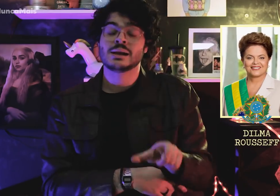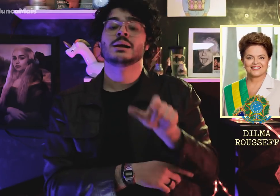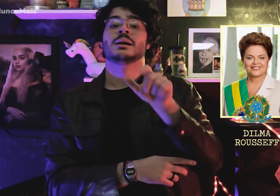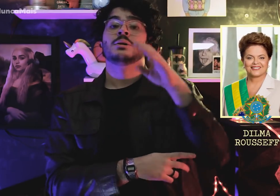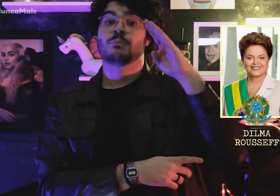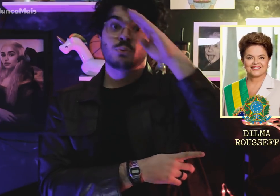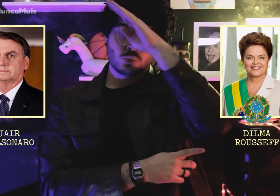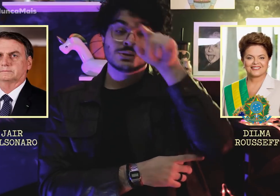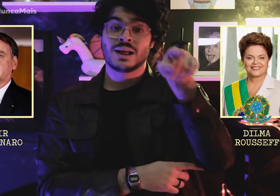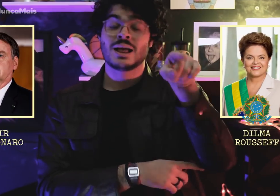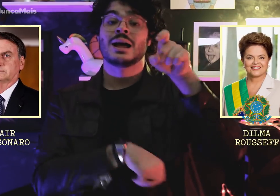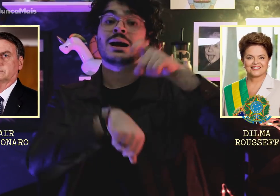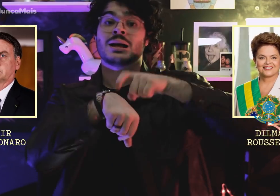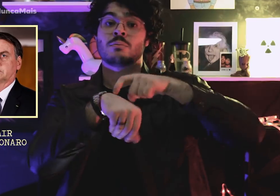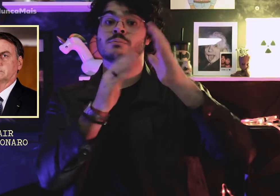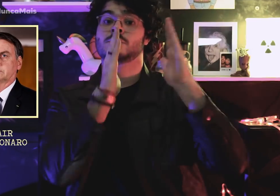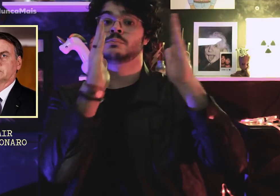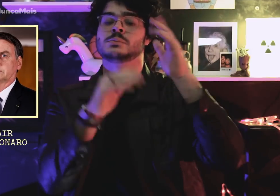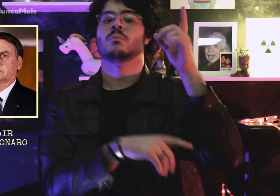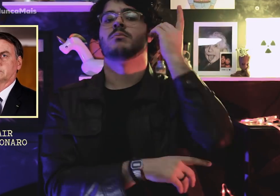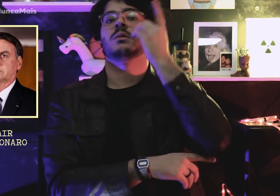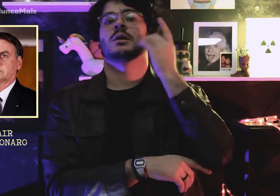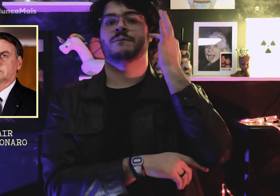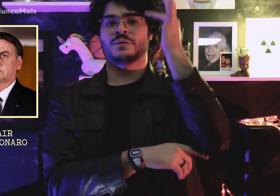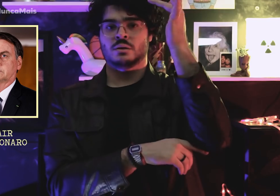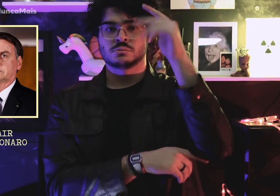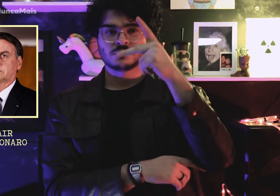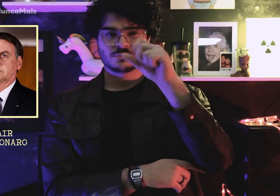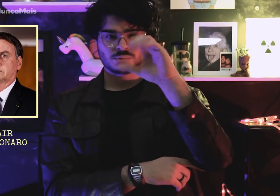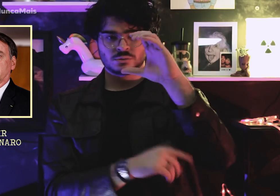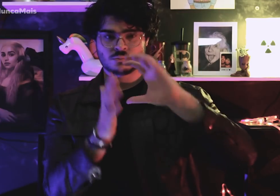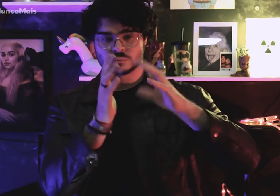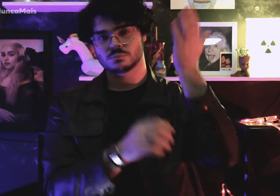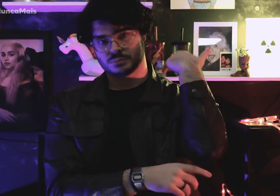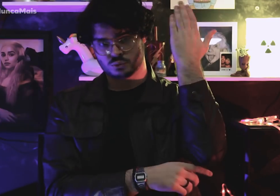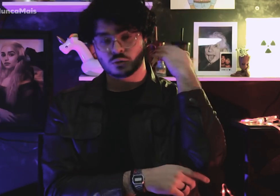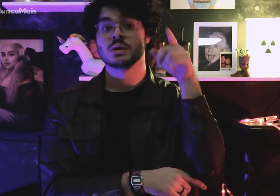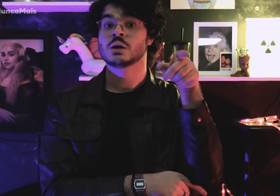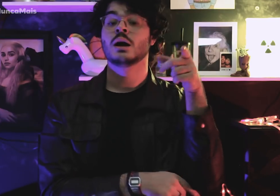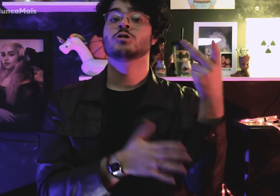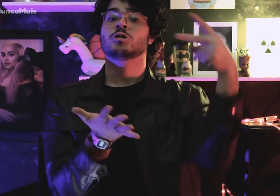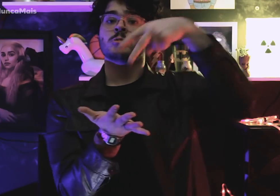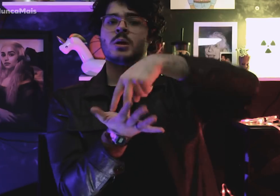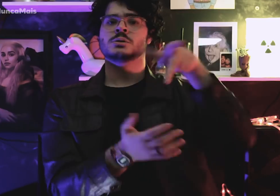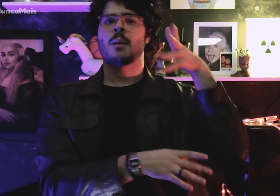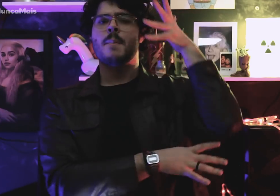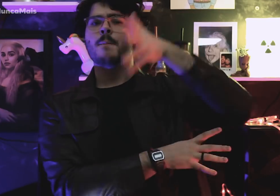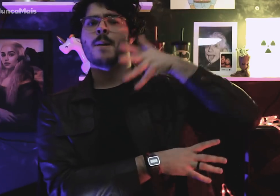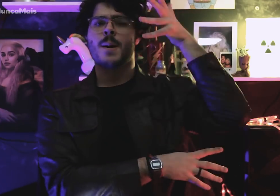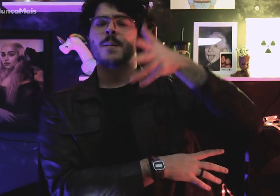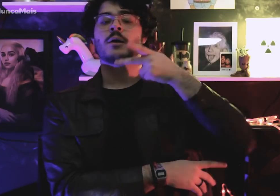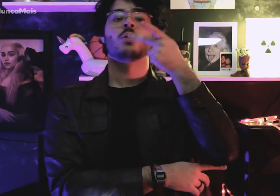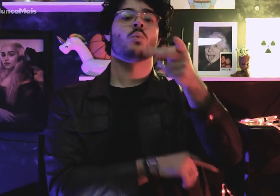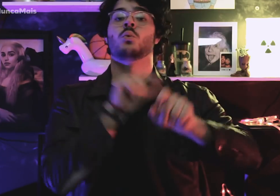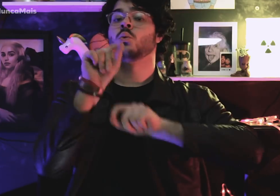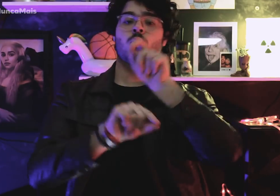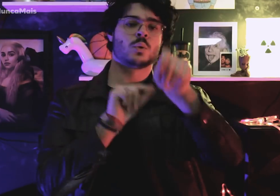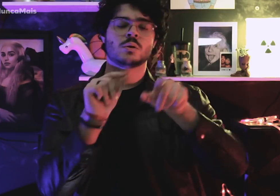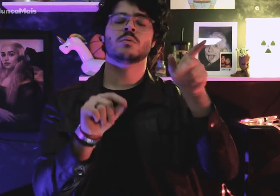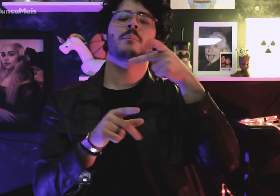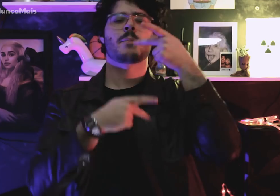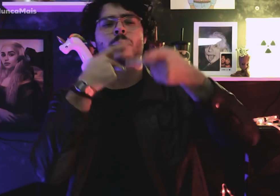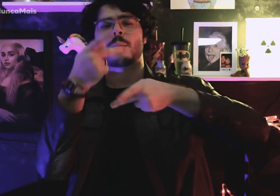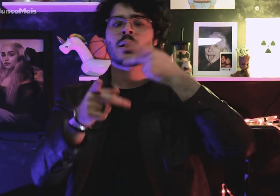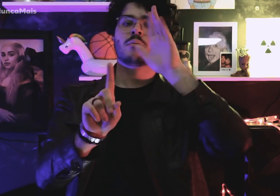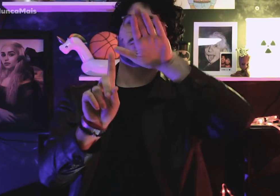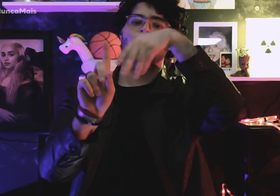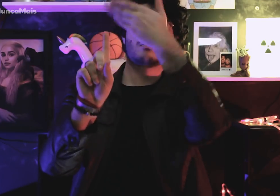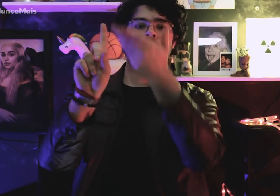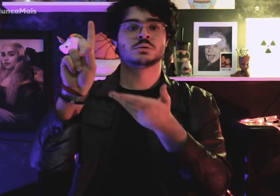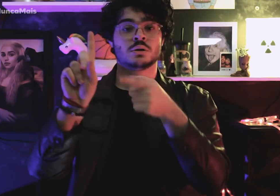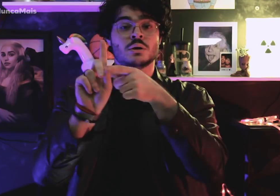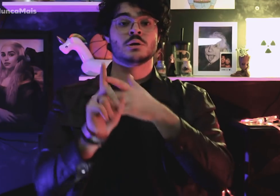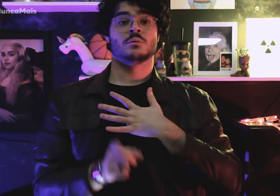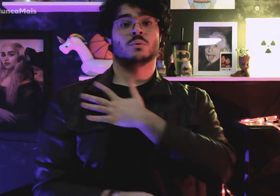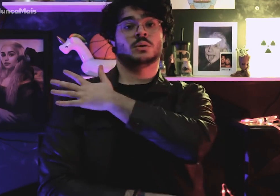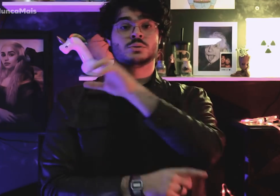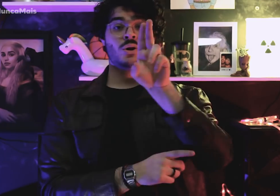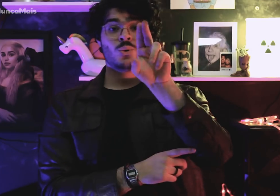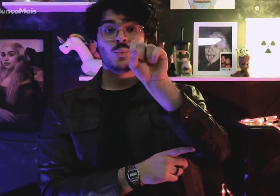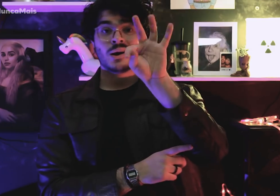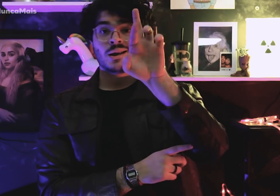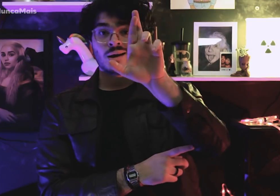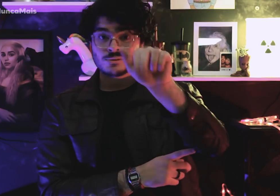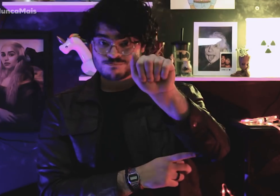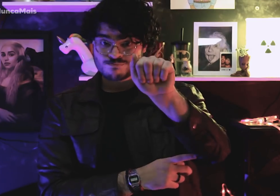Jair Bolsonaro, former federal deputy (PSC), paid homage to Colonel Ustra's memory.